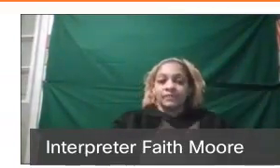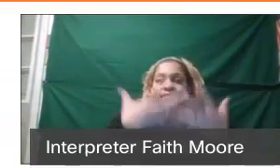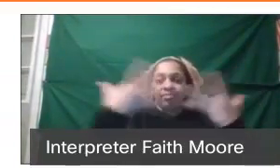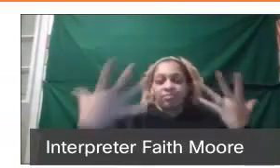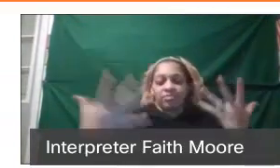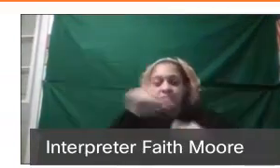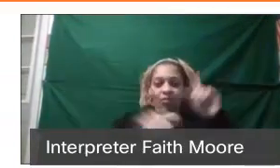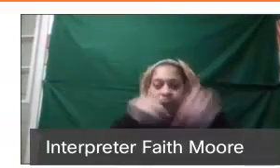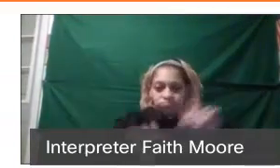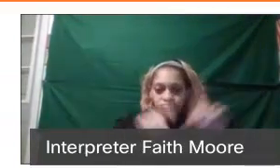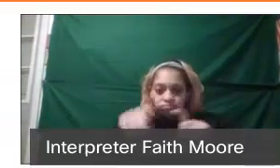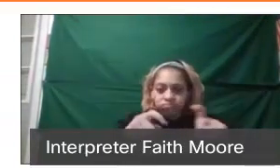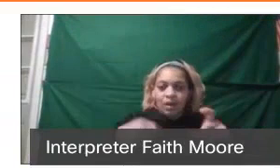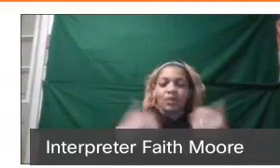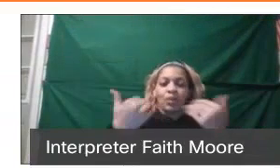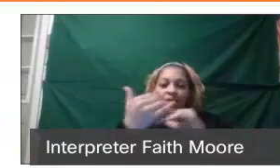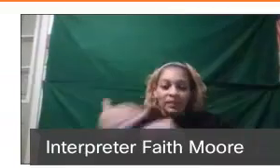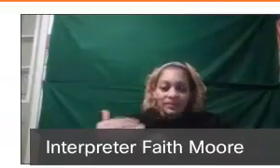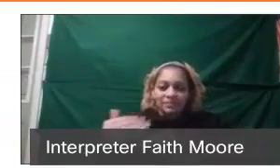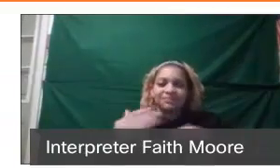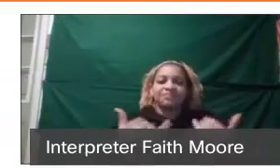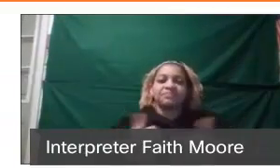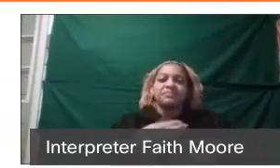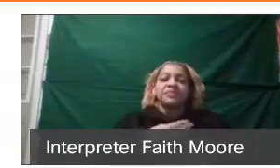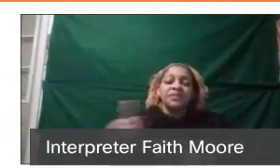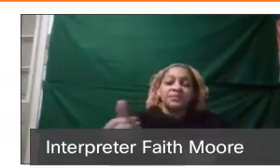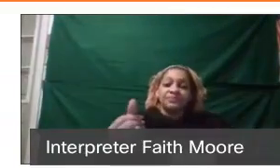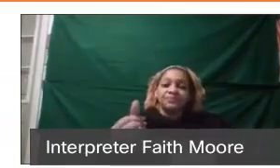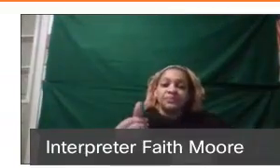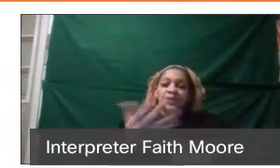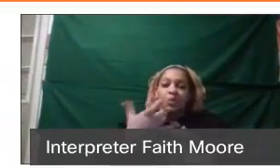To, um, for now, I wanted to go back to the.